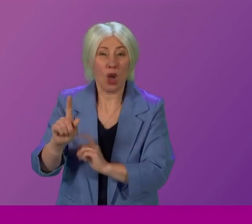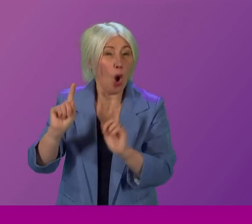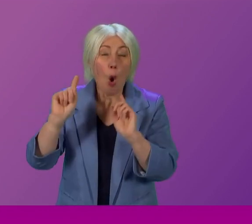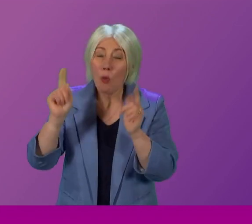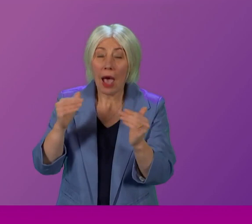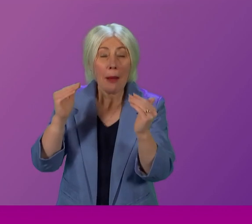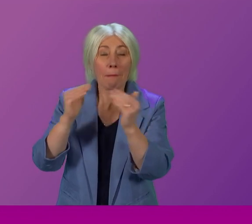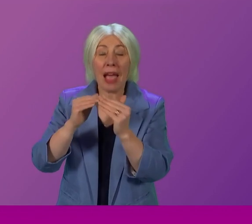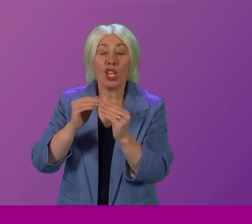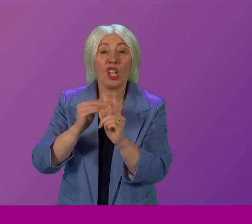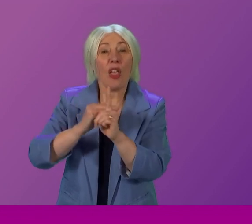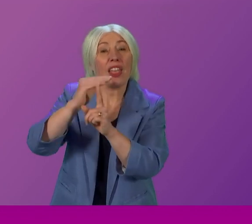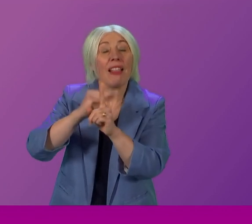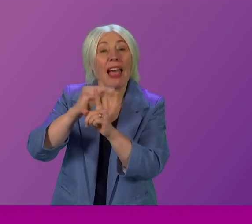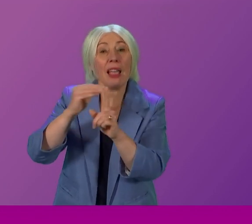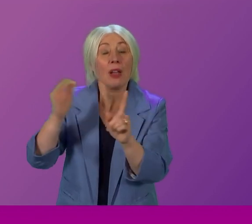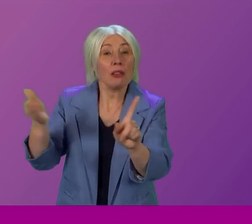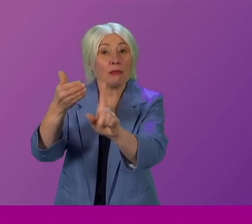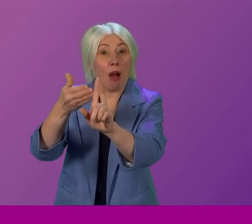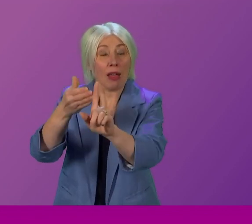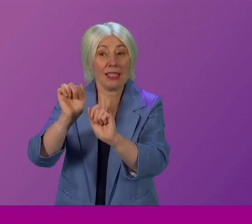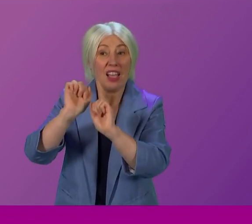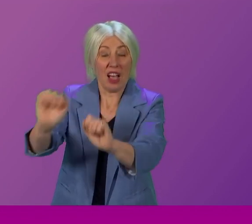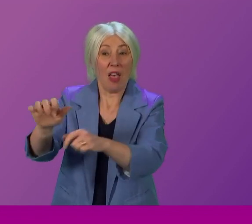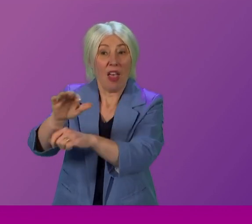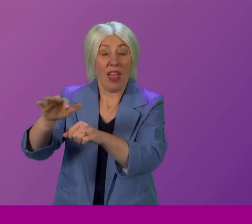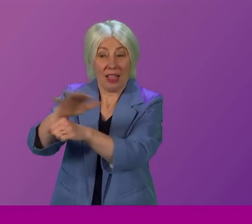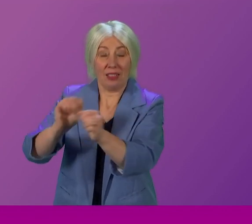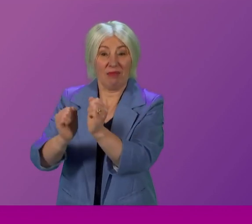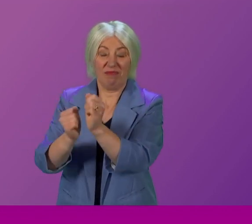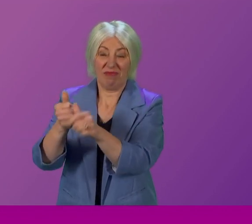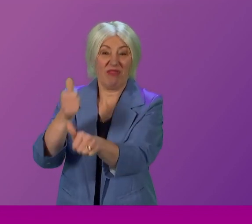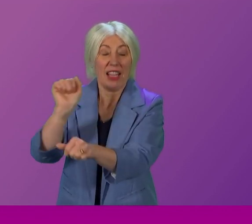climate targets without slashing Mossmorran’s emissions, and will she call on the operators